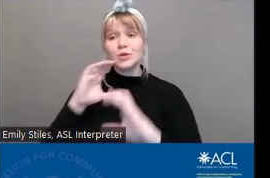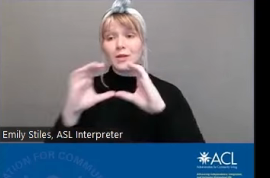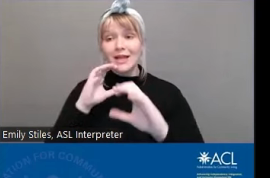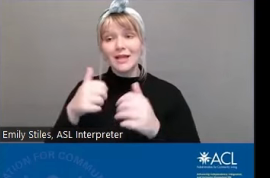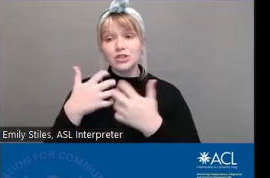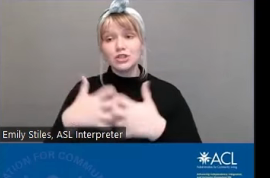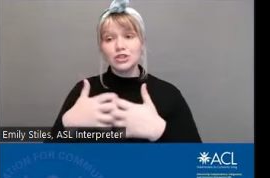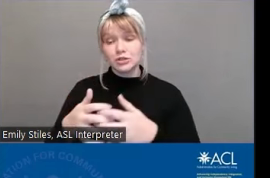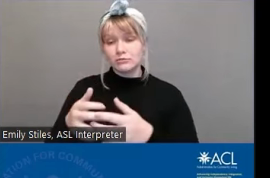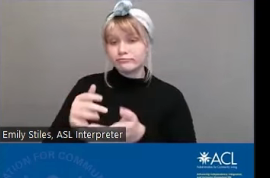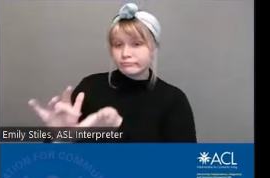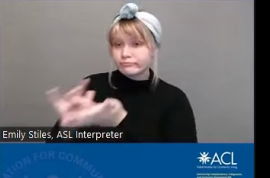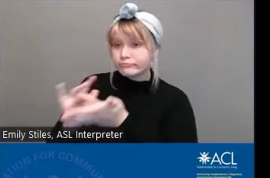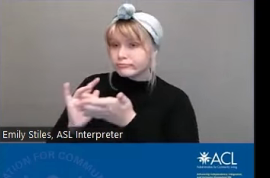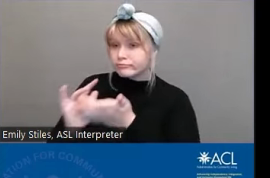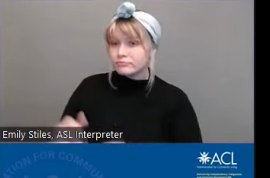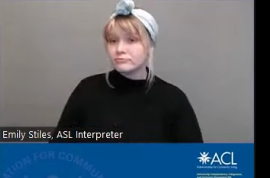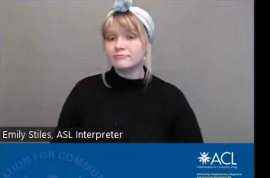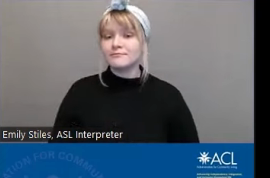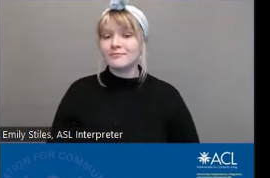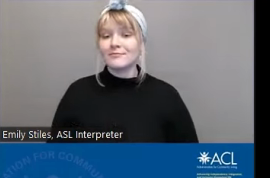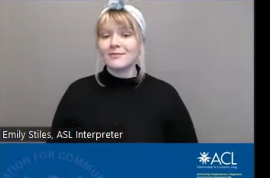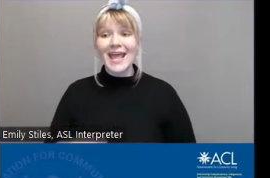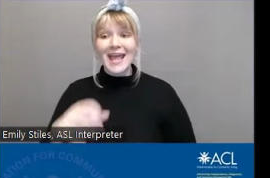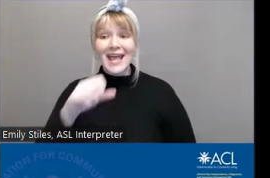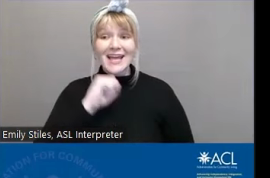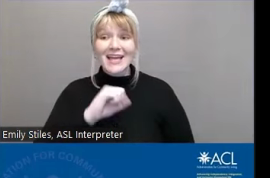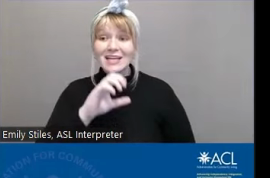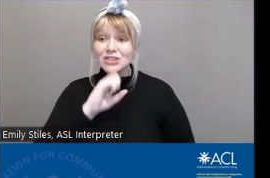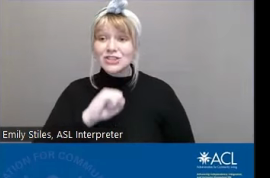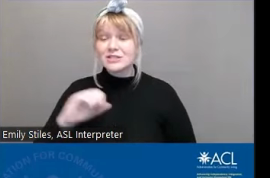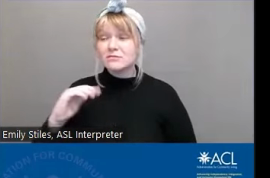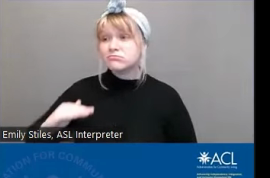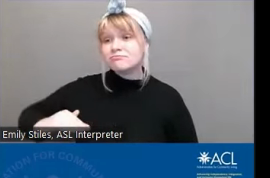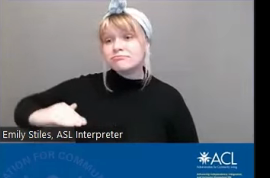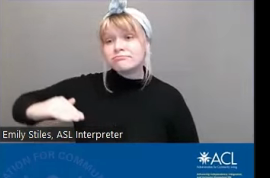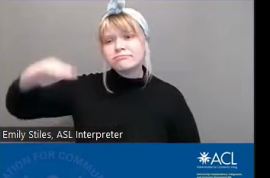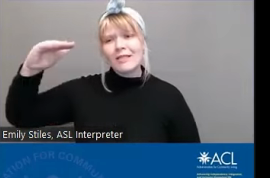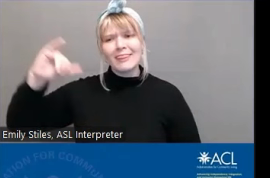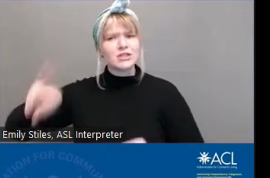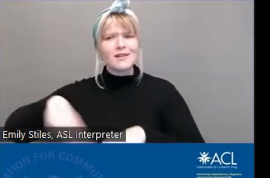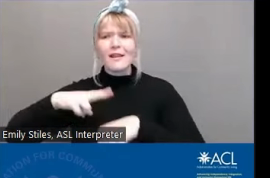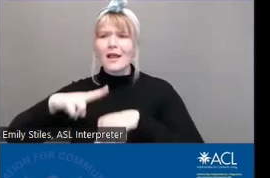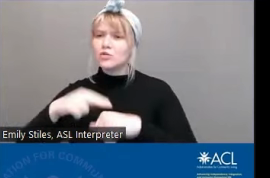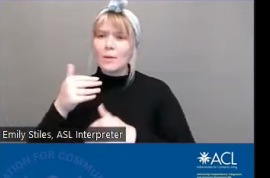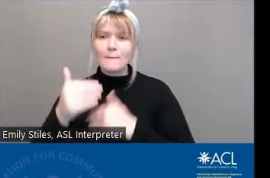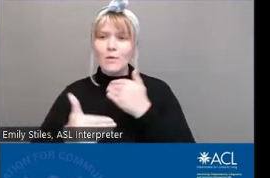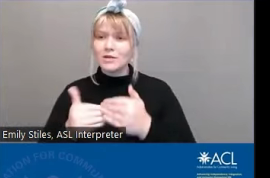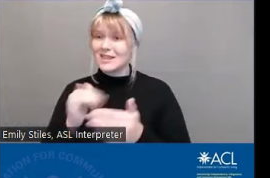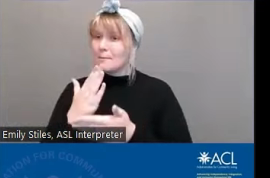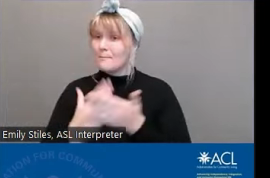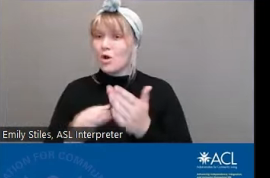Aging and disability is a natural process that is part of life and the human experience.